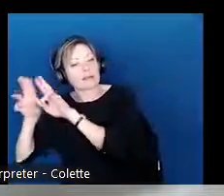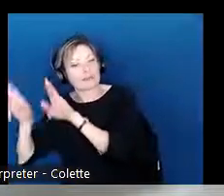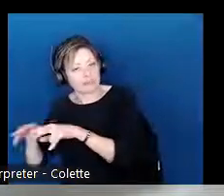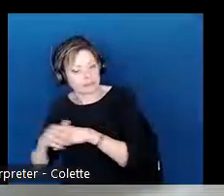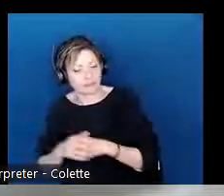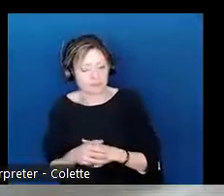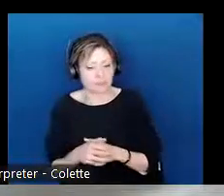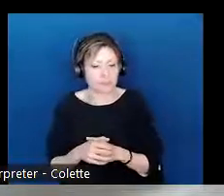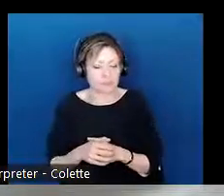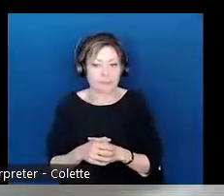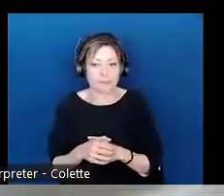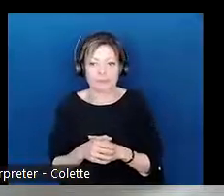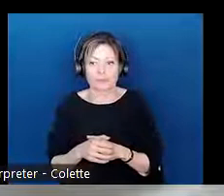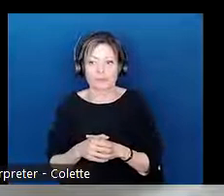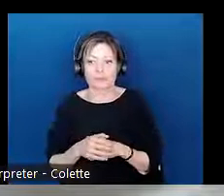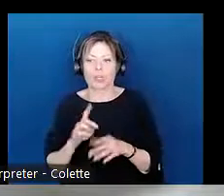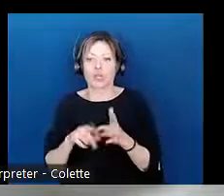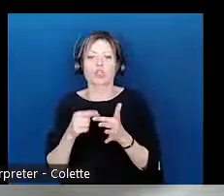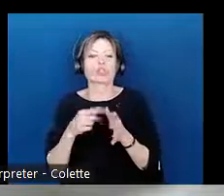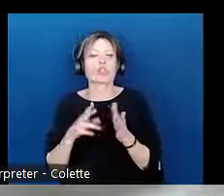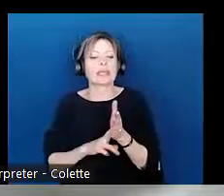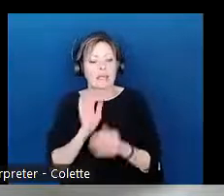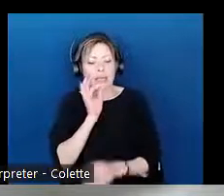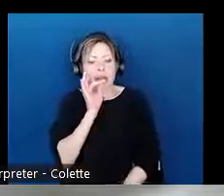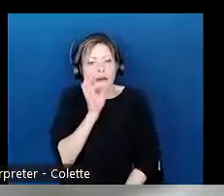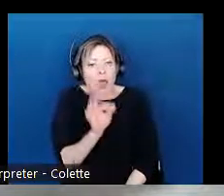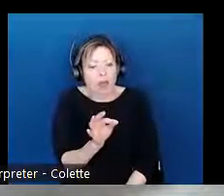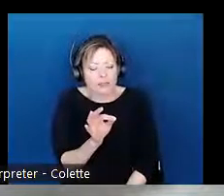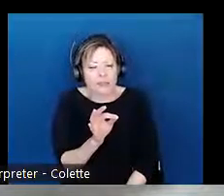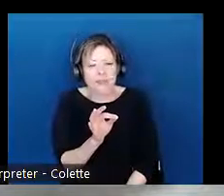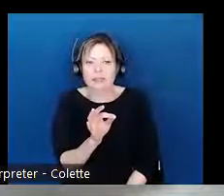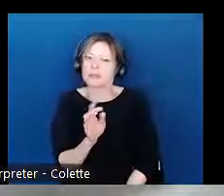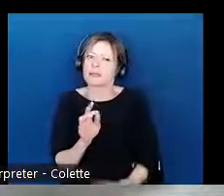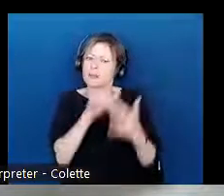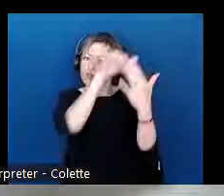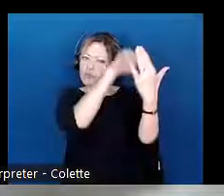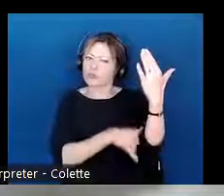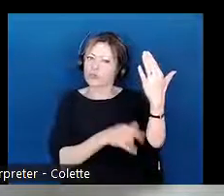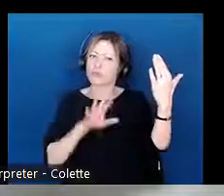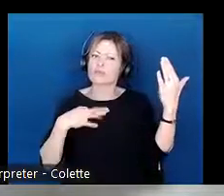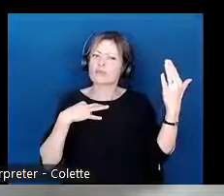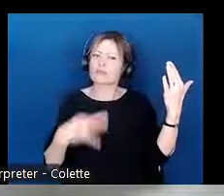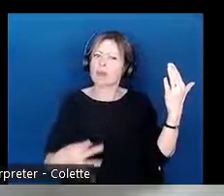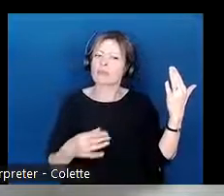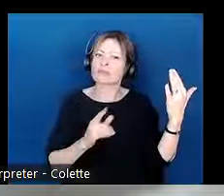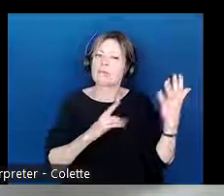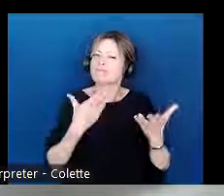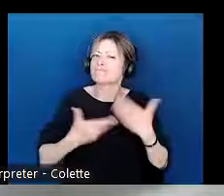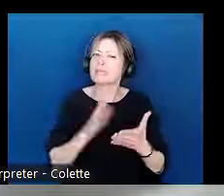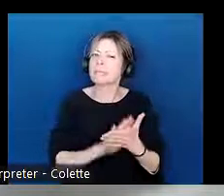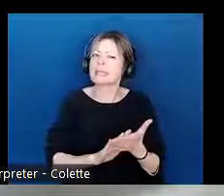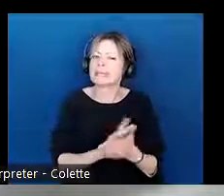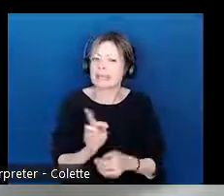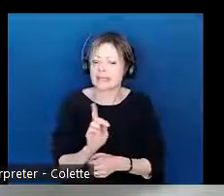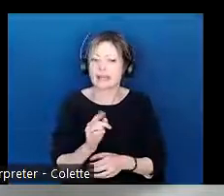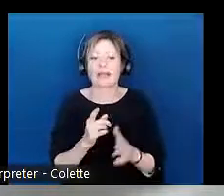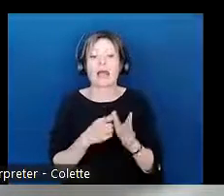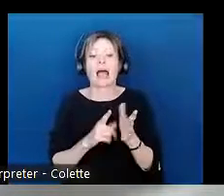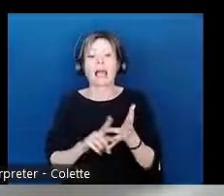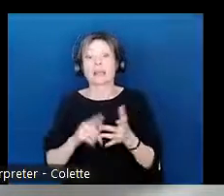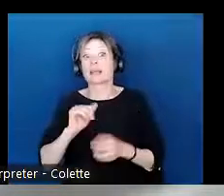Can I ask what that was what it was representing or? Yeah that's that's a good question. Seeing Red